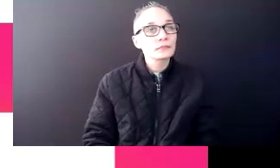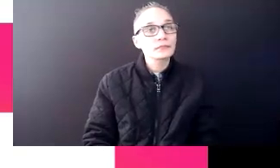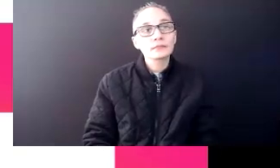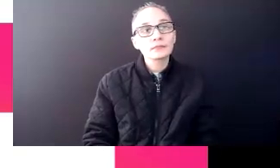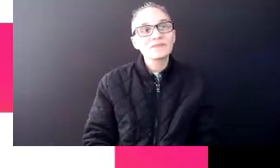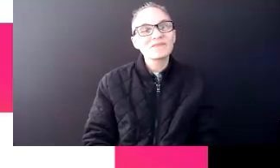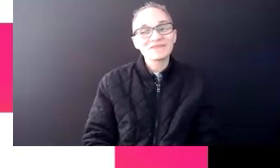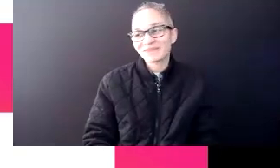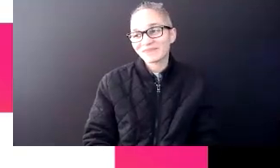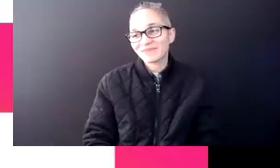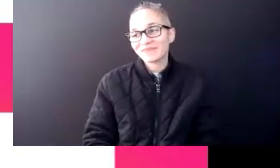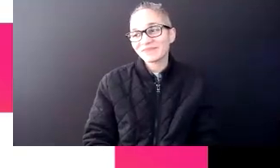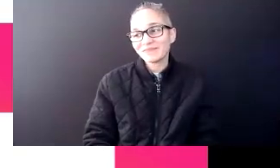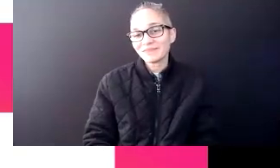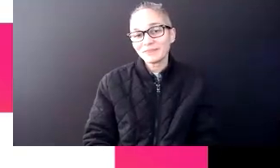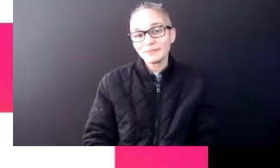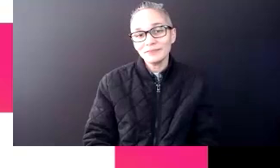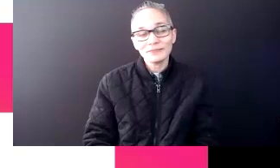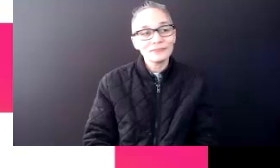I hope so or yes. No.